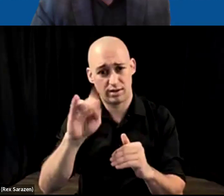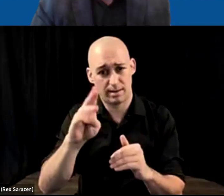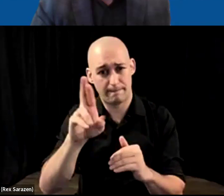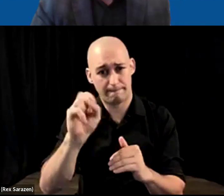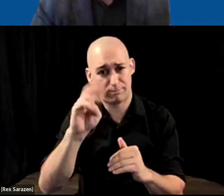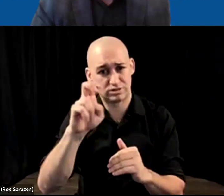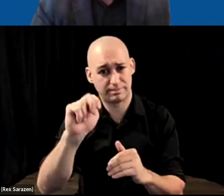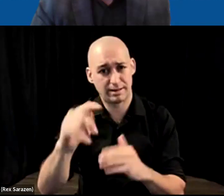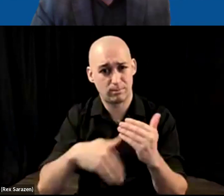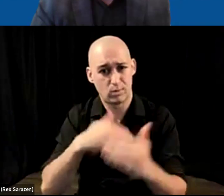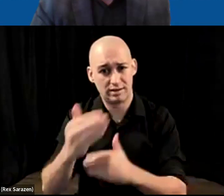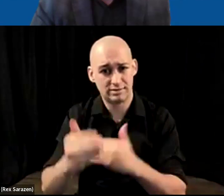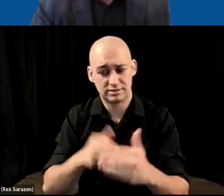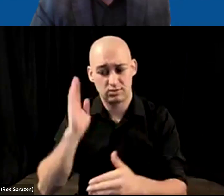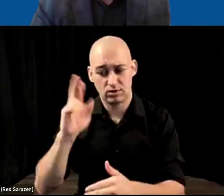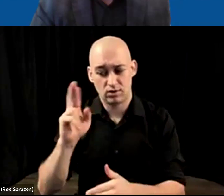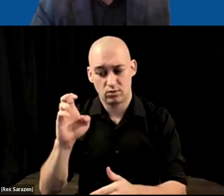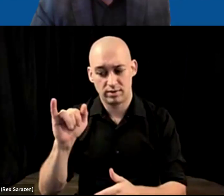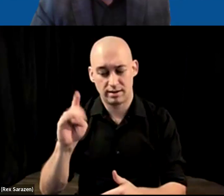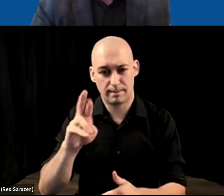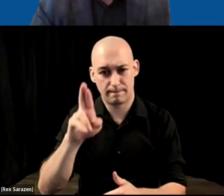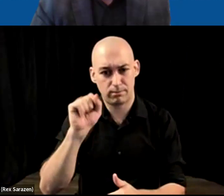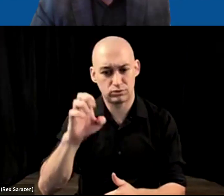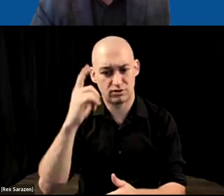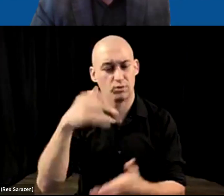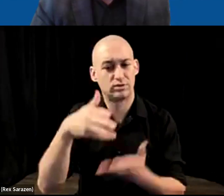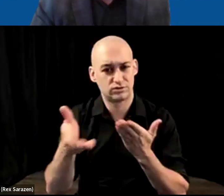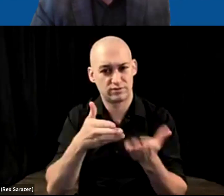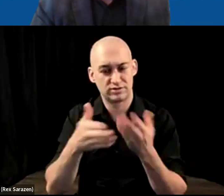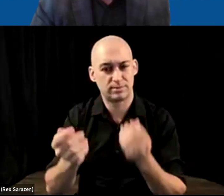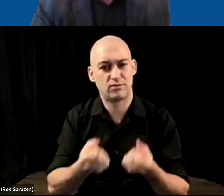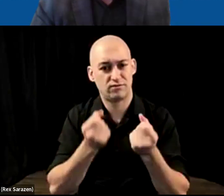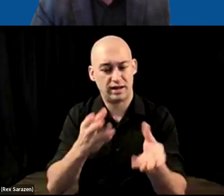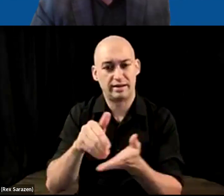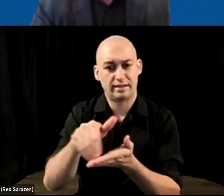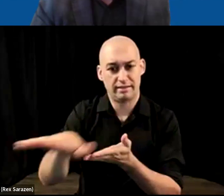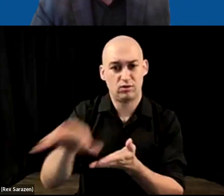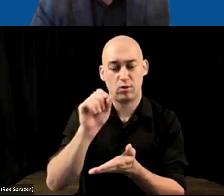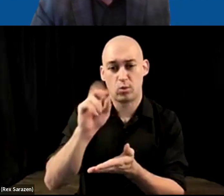you would reimburse, based on services provided and delivered? Or will a certain allocation of